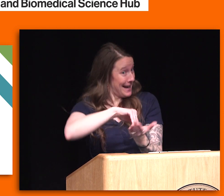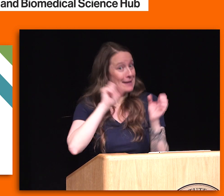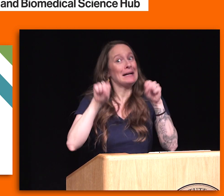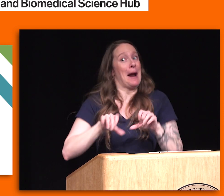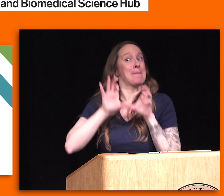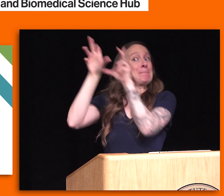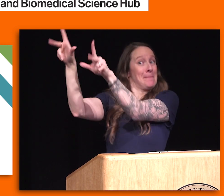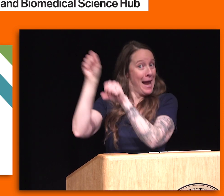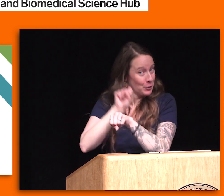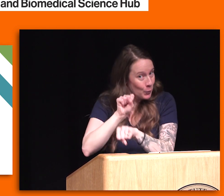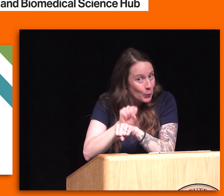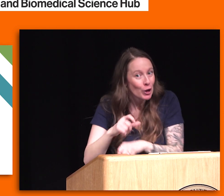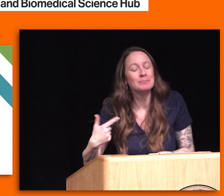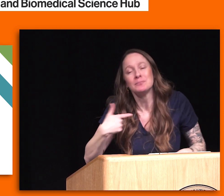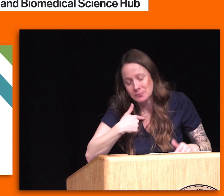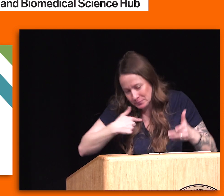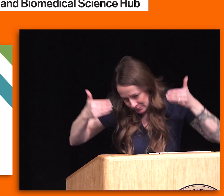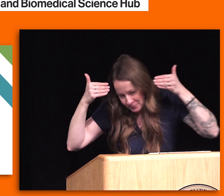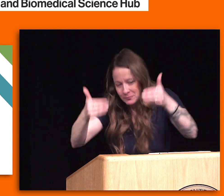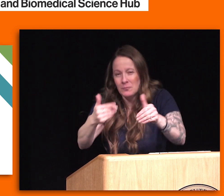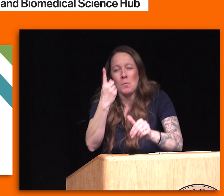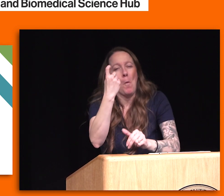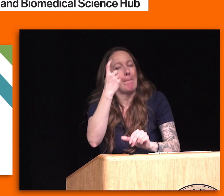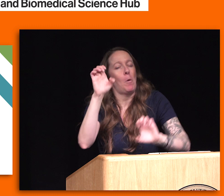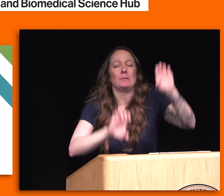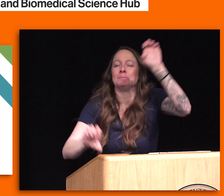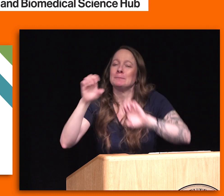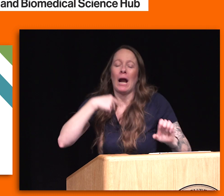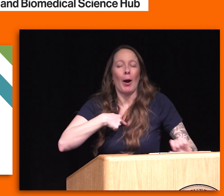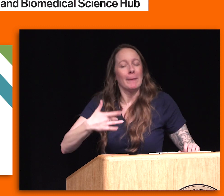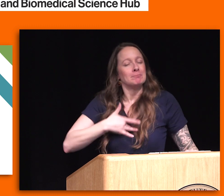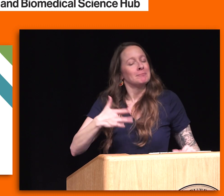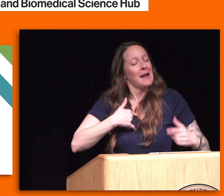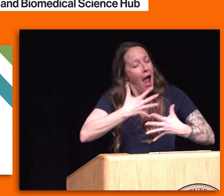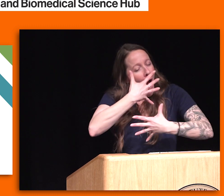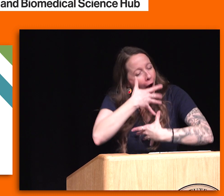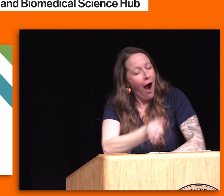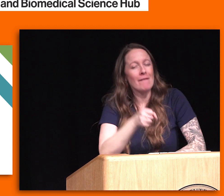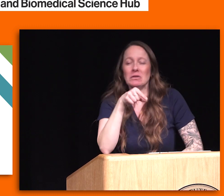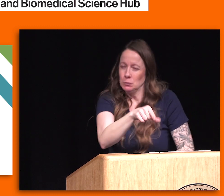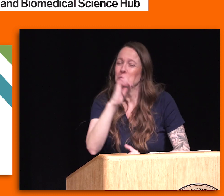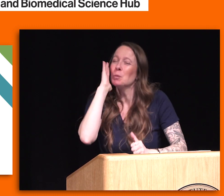Finally, after a few months, the labs opened up again. I was able to get back in the lab, continue doing my research,